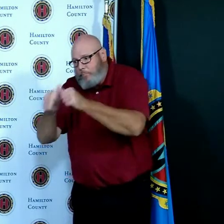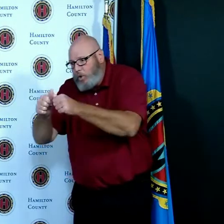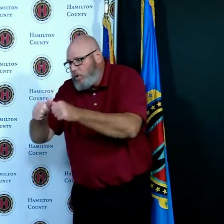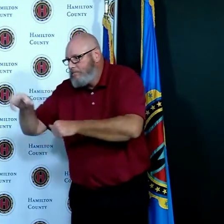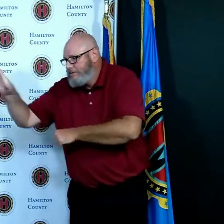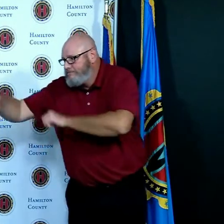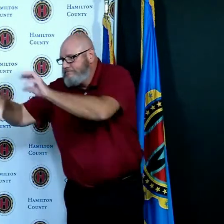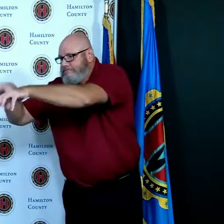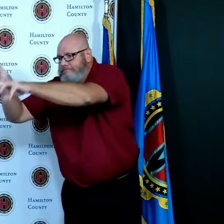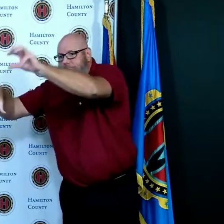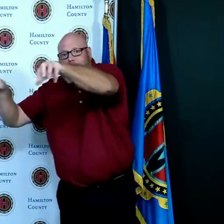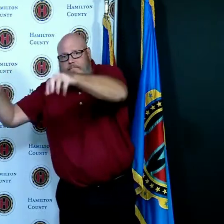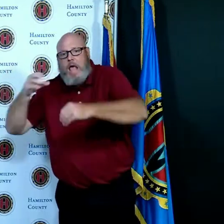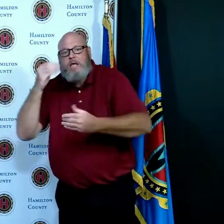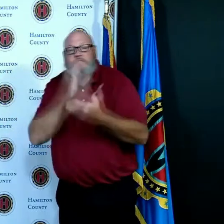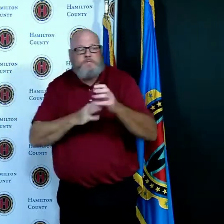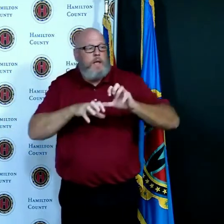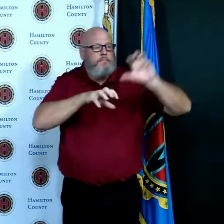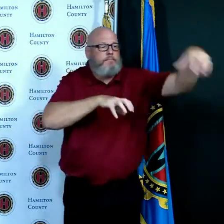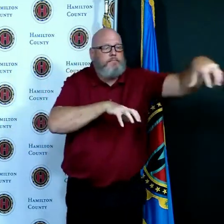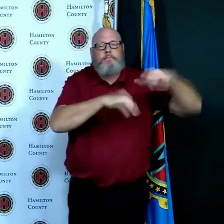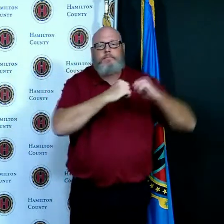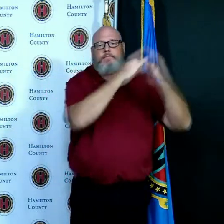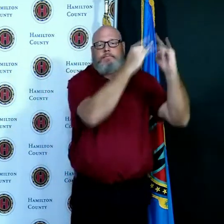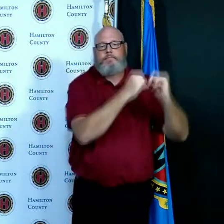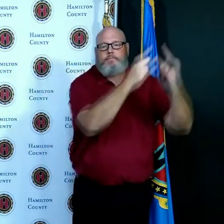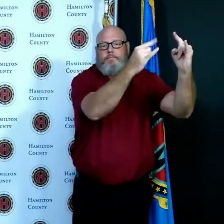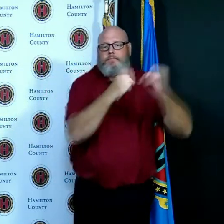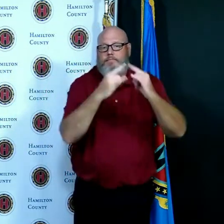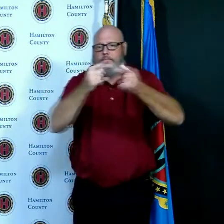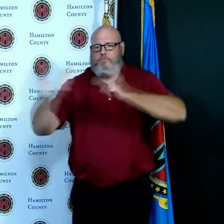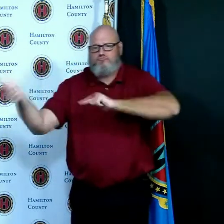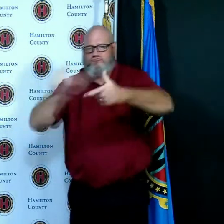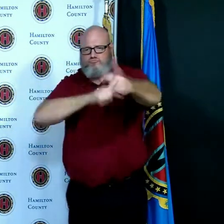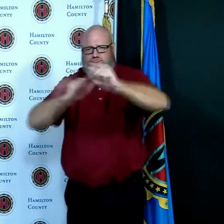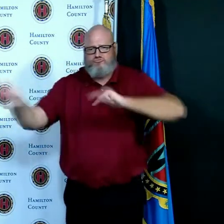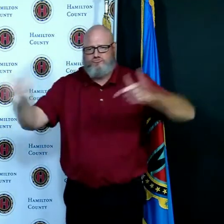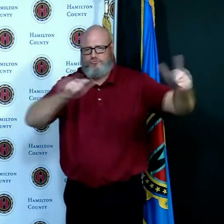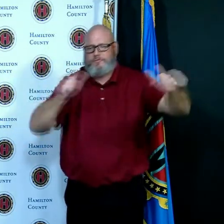those who work within the county there's also the ability to contact us